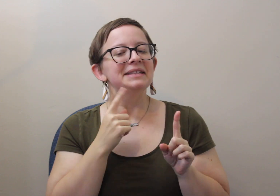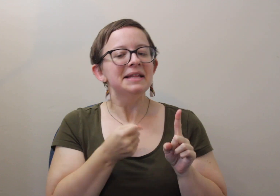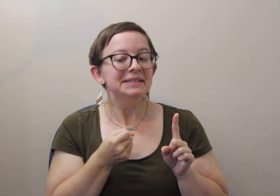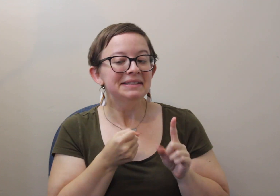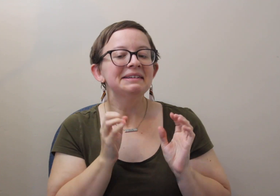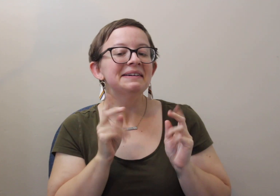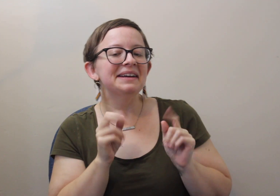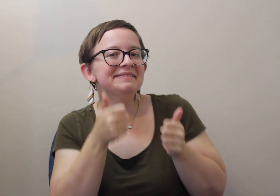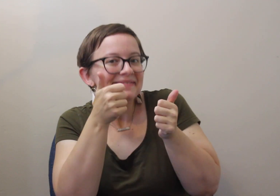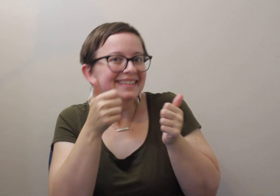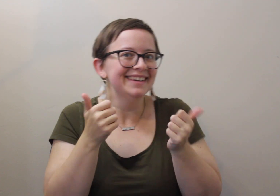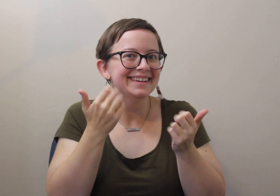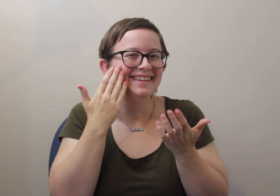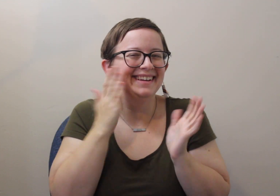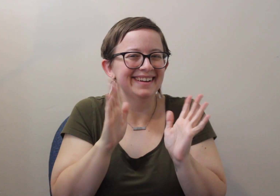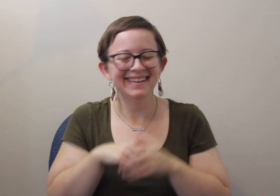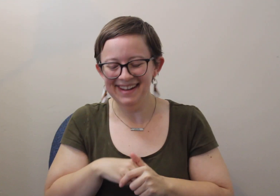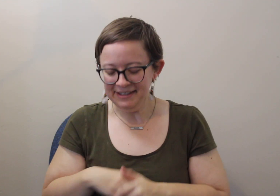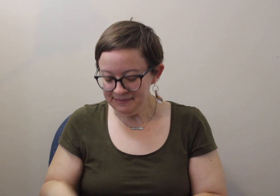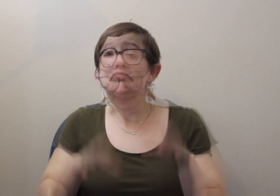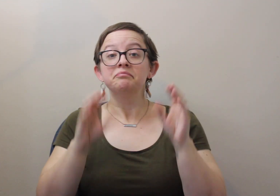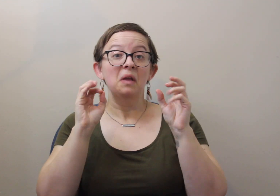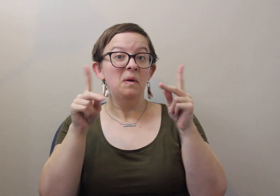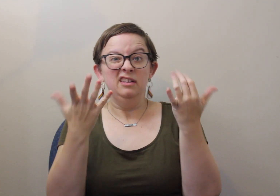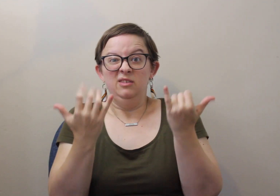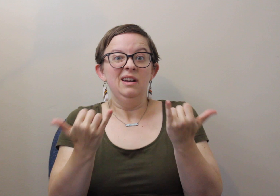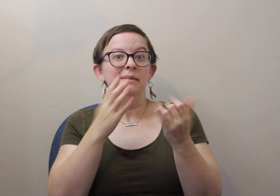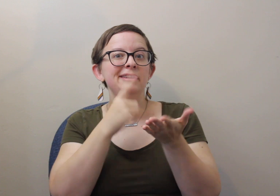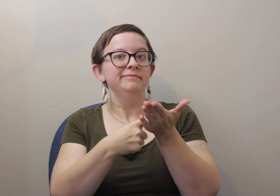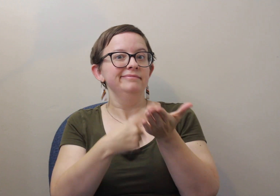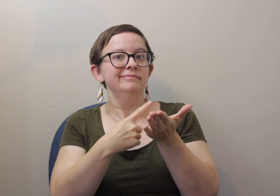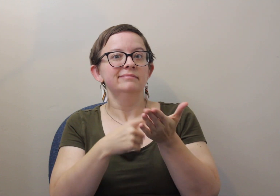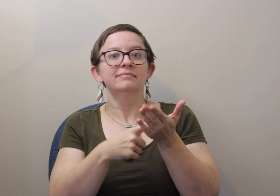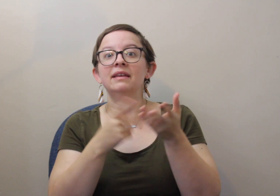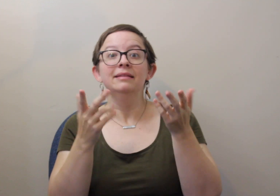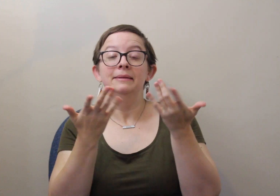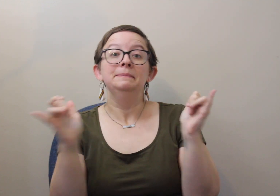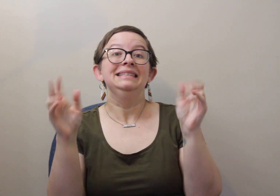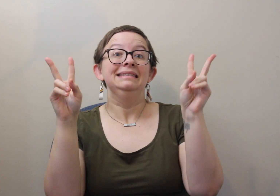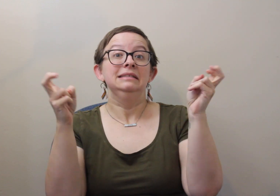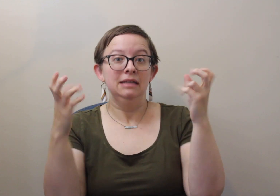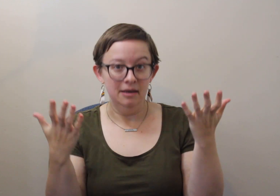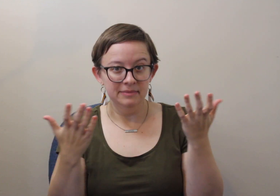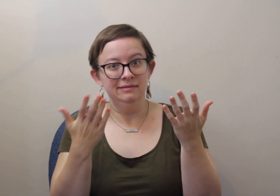But sometimes I'll check just to make sure everything is okay. Okay so I guess I will talk about the big topic,